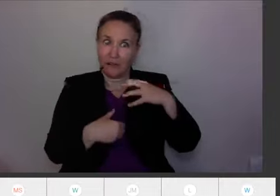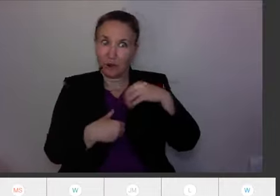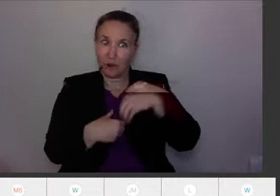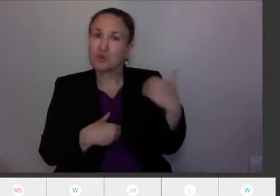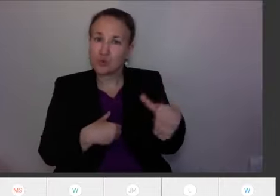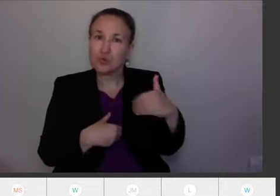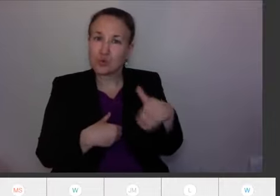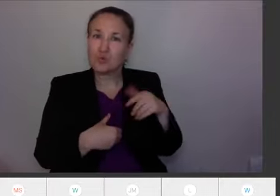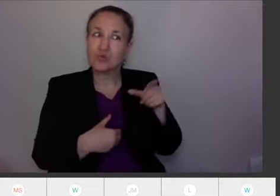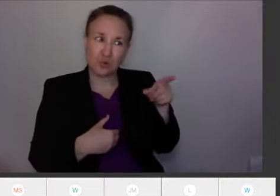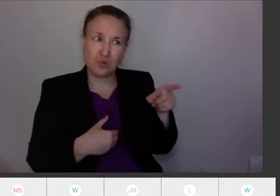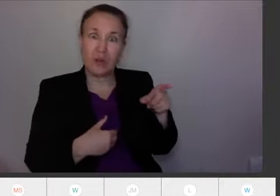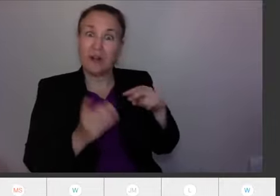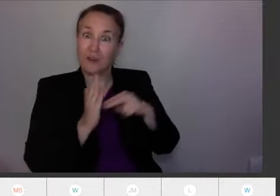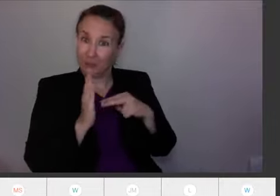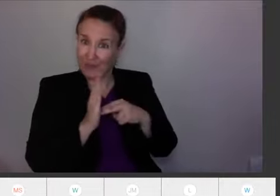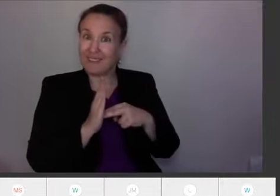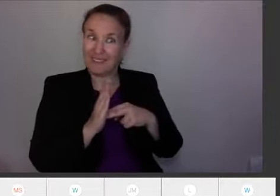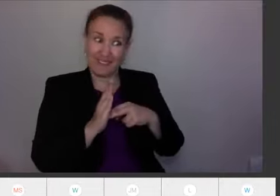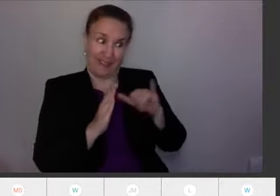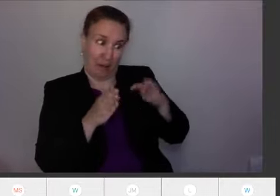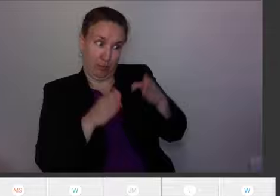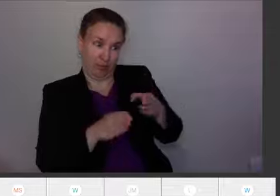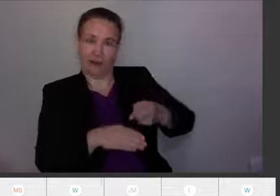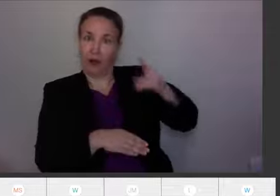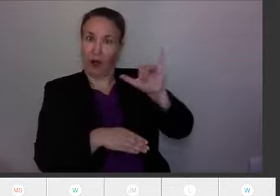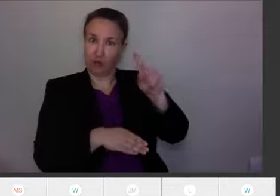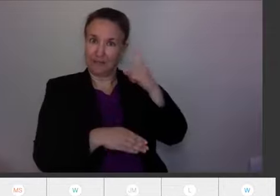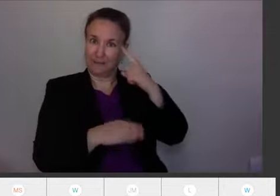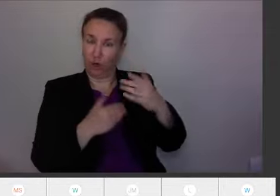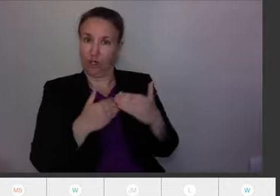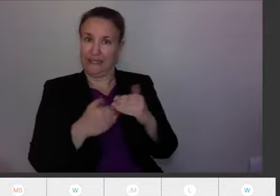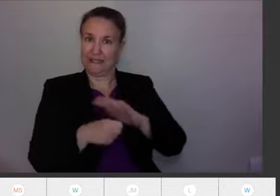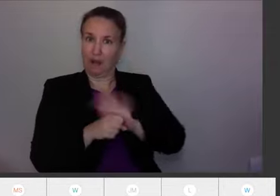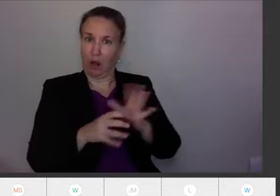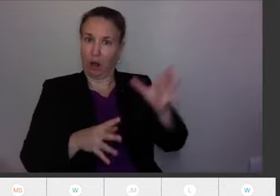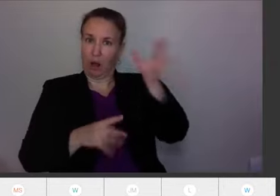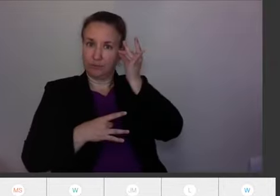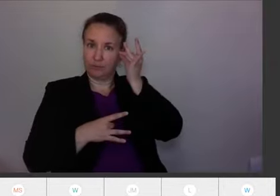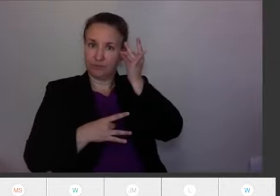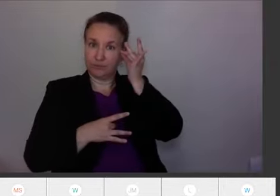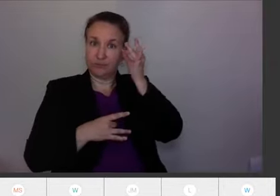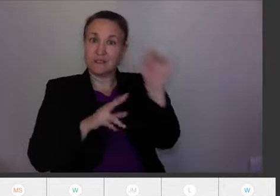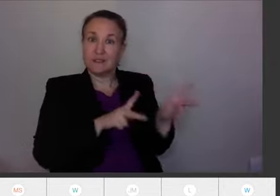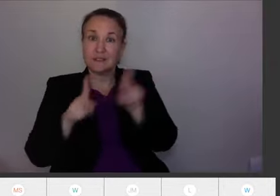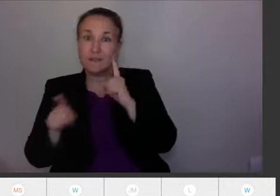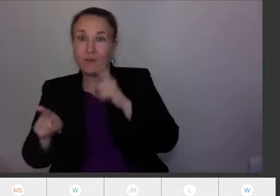that would put a person at high risk and the same would go for the person playing the sports you know if they had any underlying